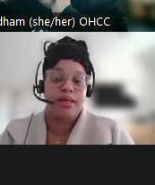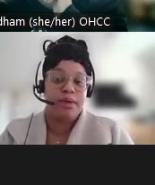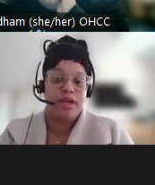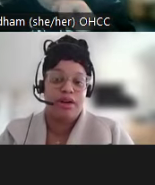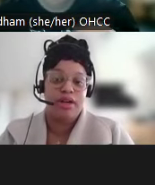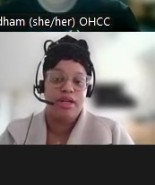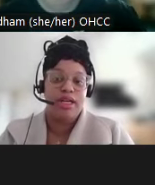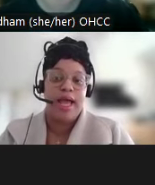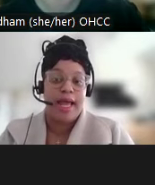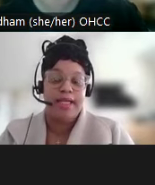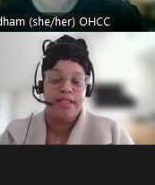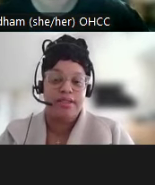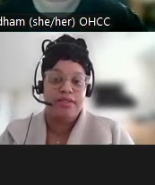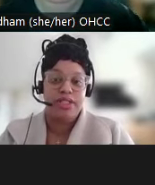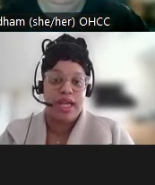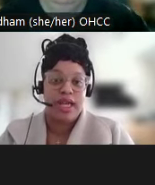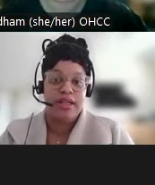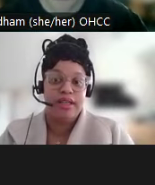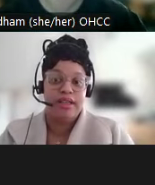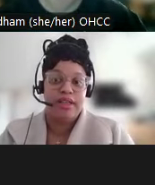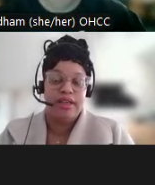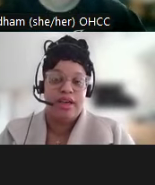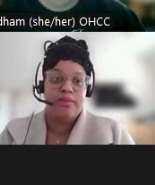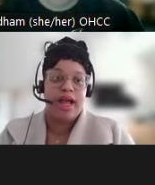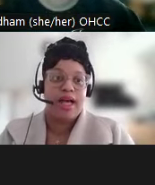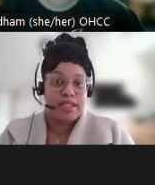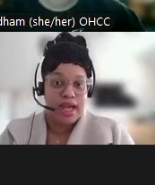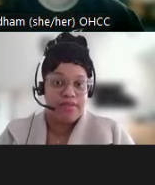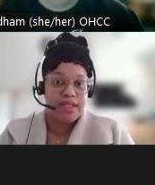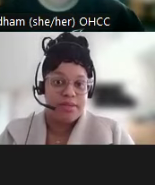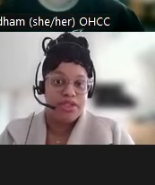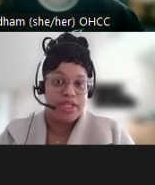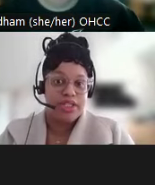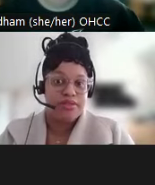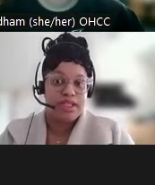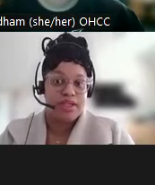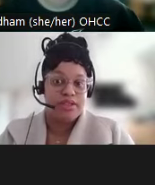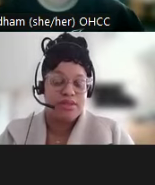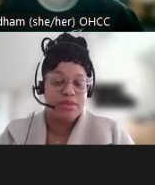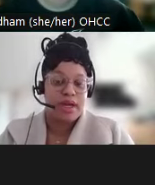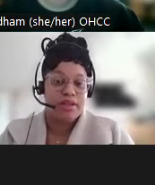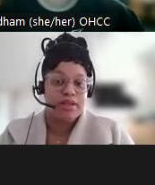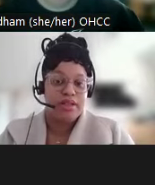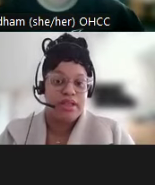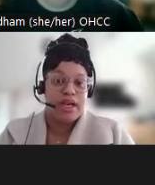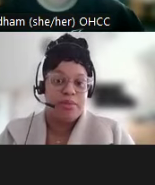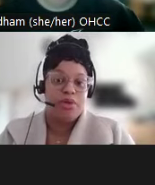CPR and first aid. Um, it has to have a